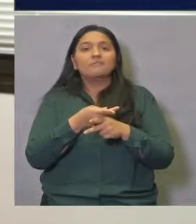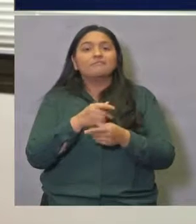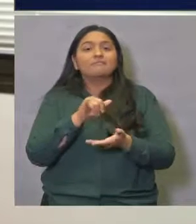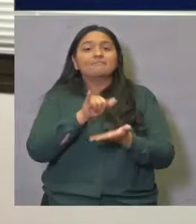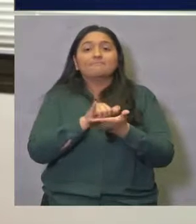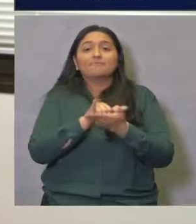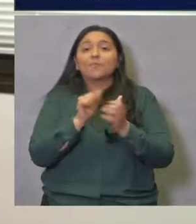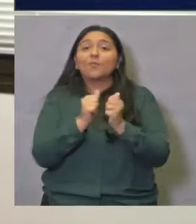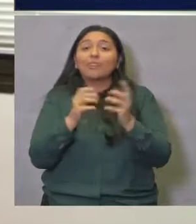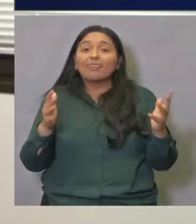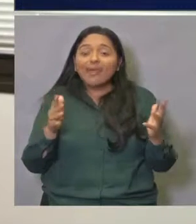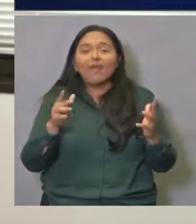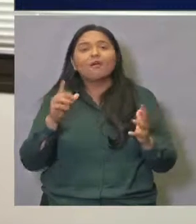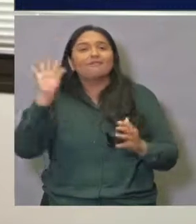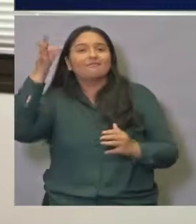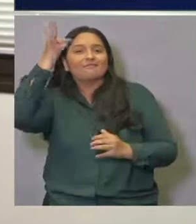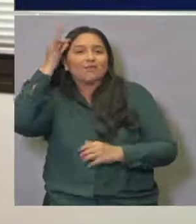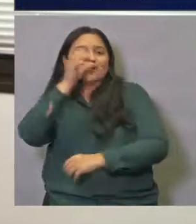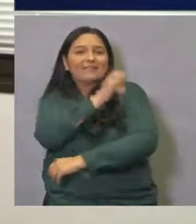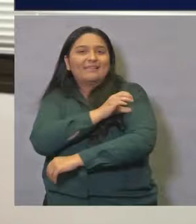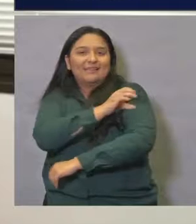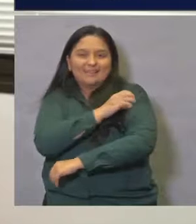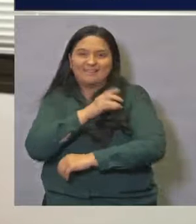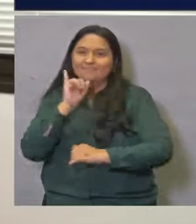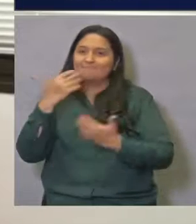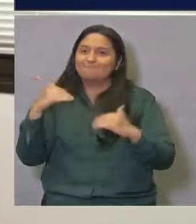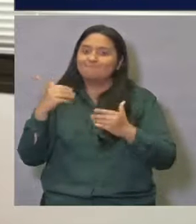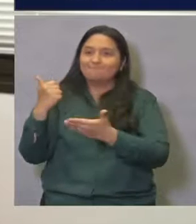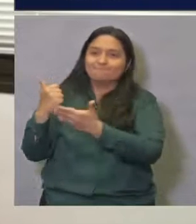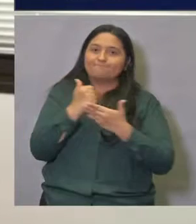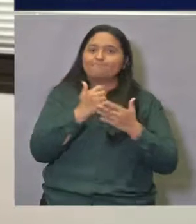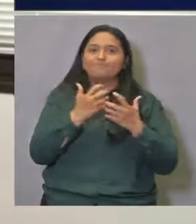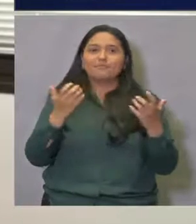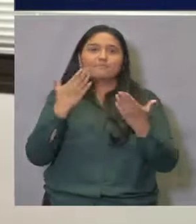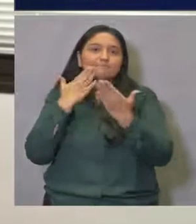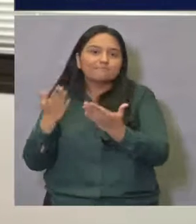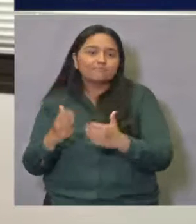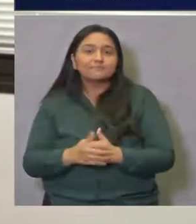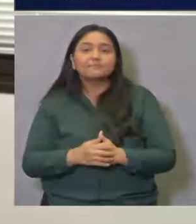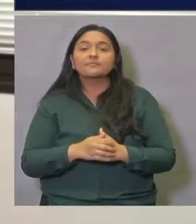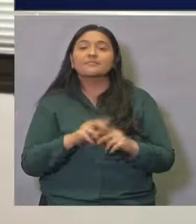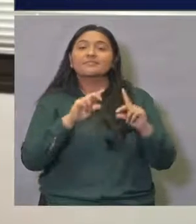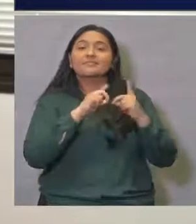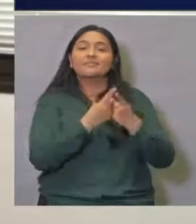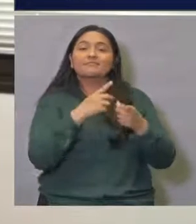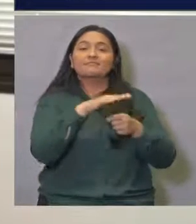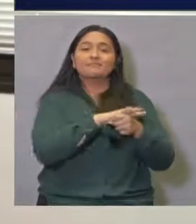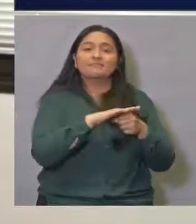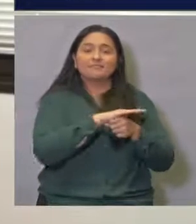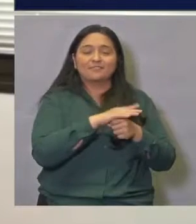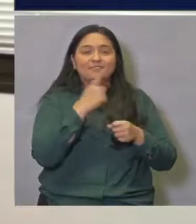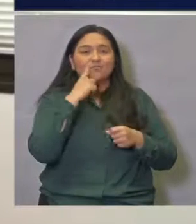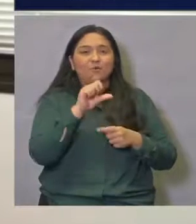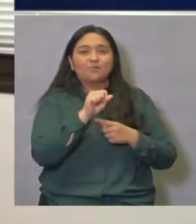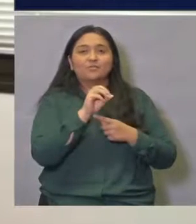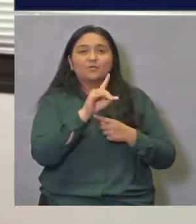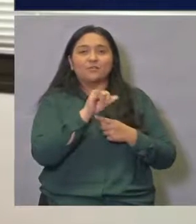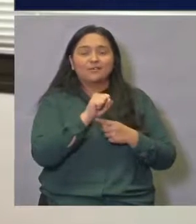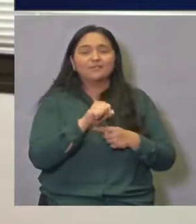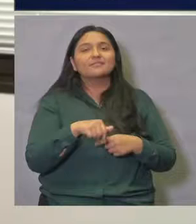NUESTROS ESFUERZOS